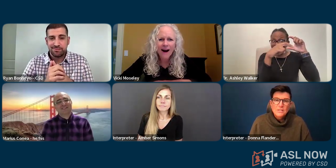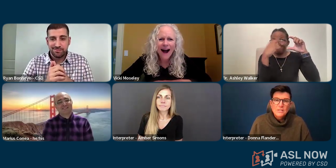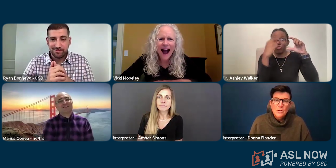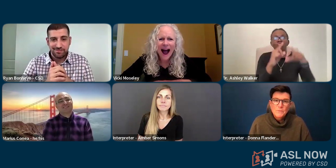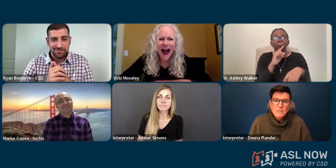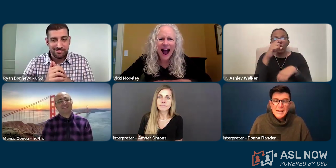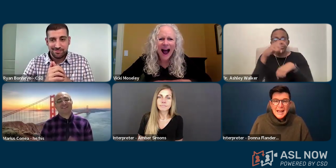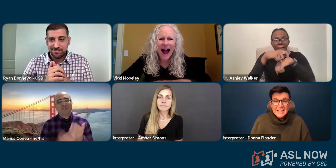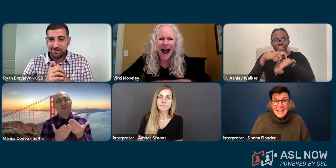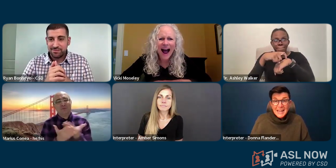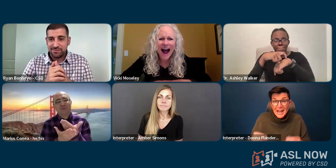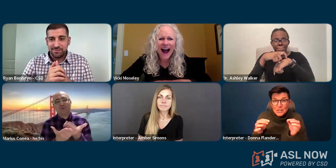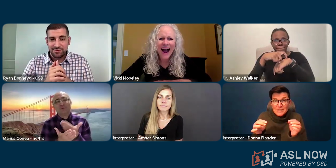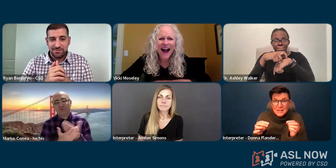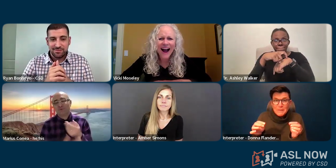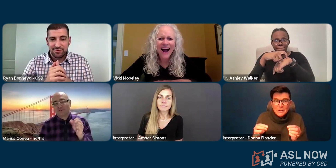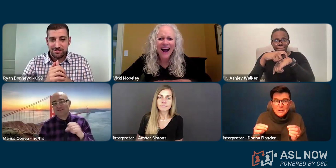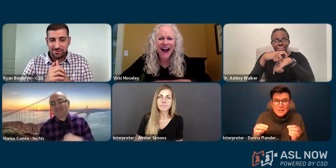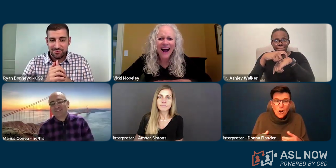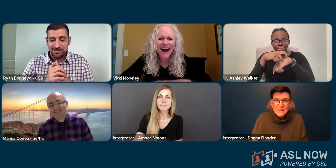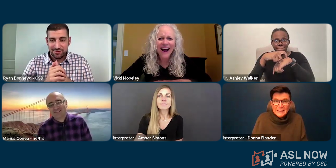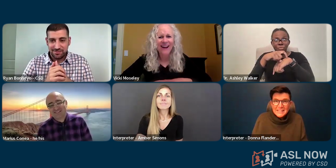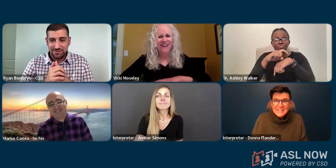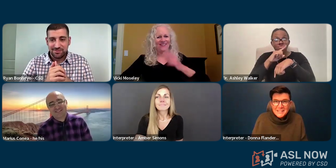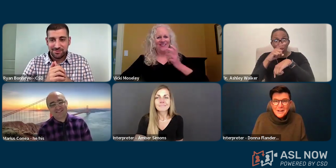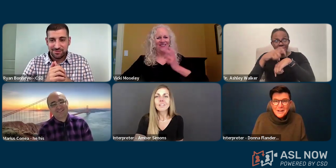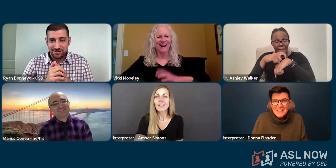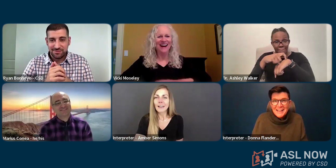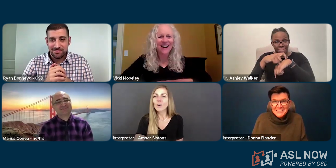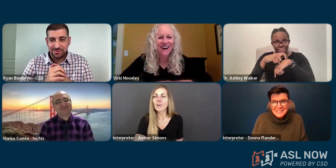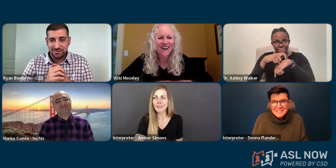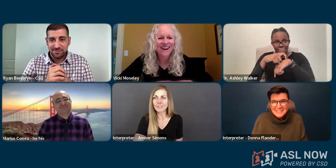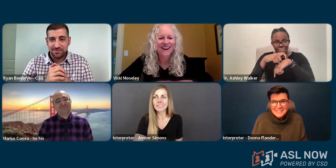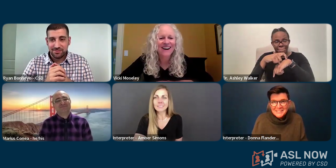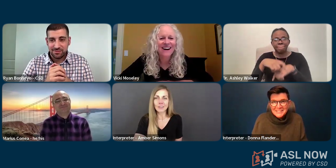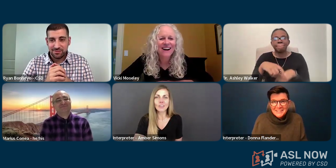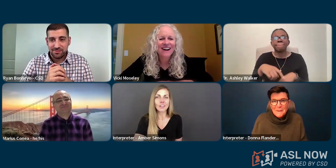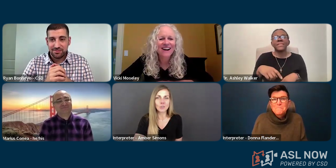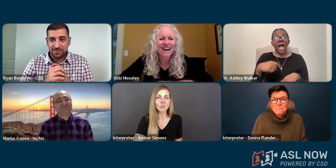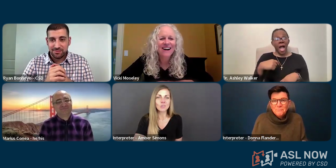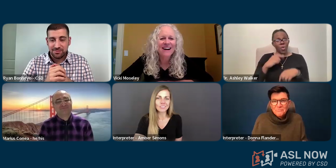But anyhow, so it has captions that appear on the lens of the boss. He knows they're cool.